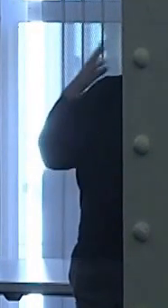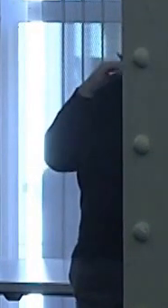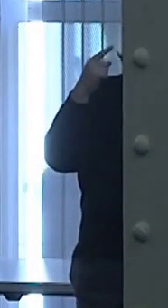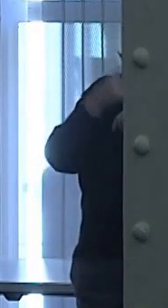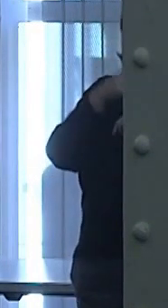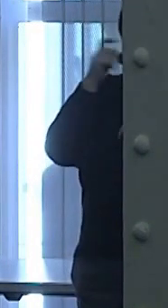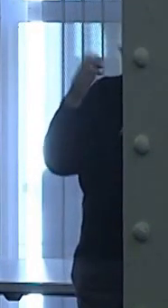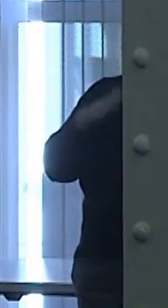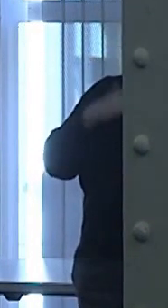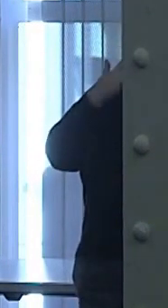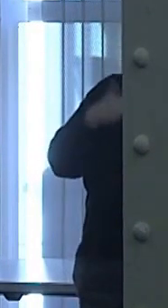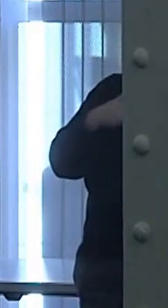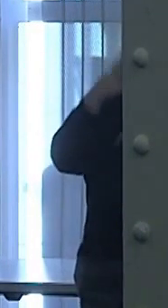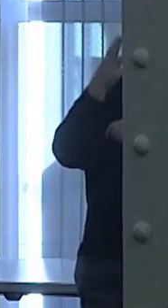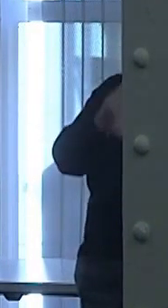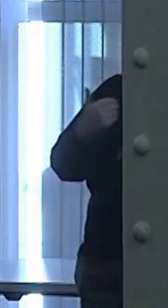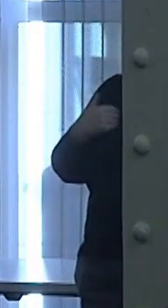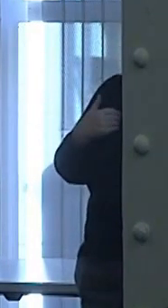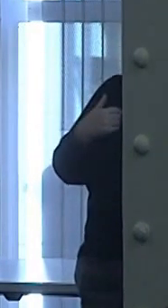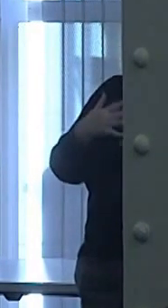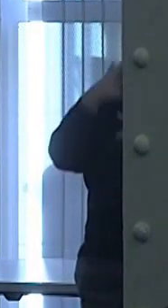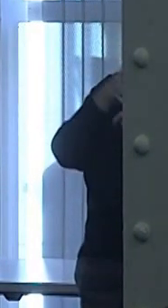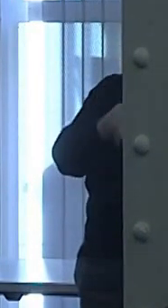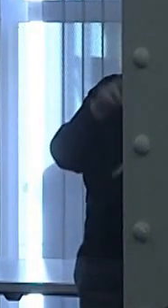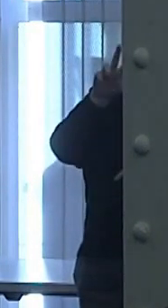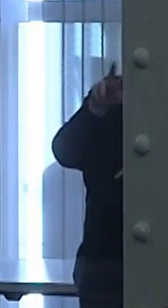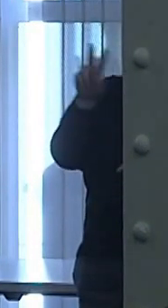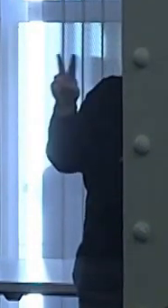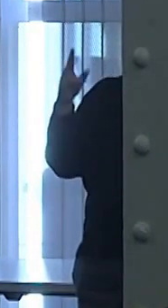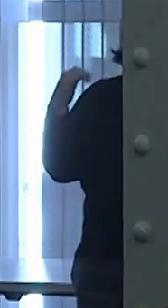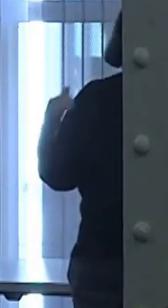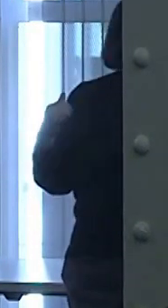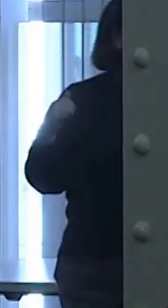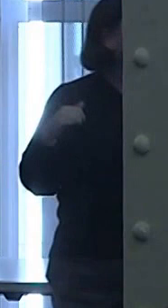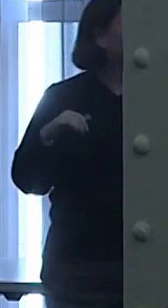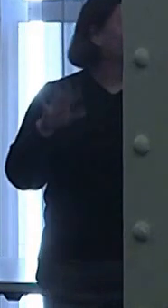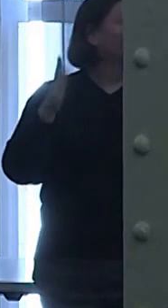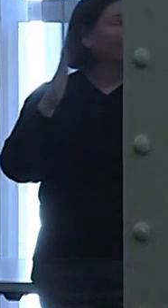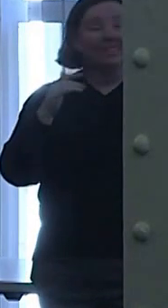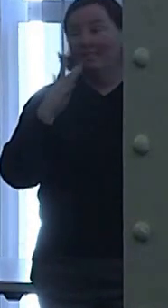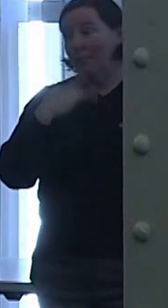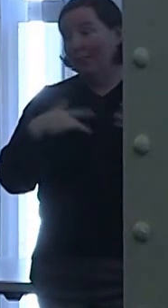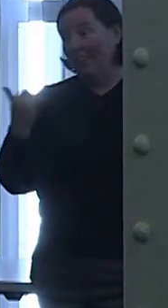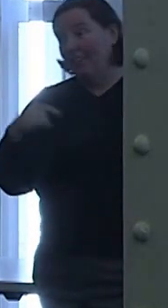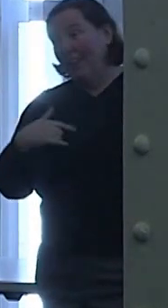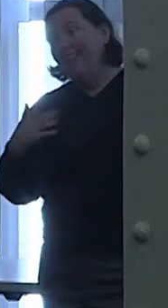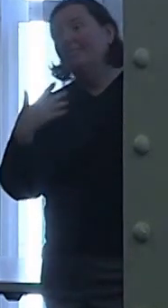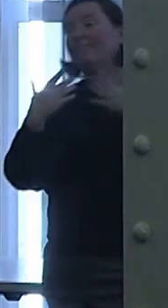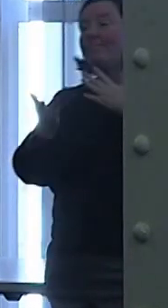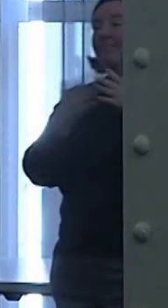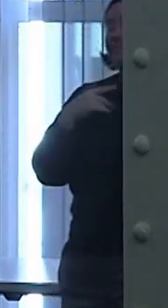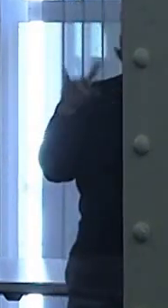was my birthday four years ago so I turn 32 today, it's my birthday, but I think that this pinata talks